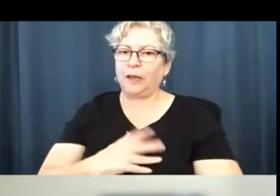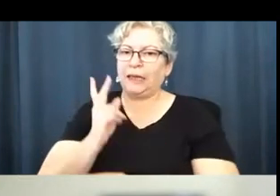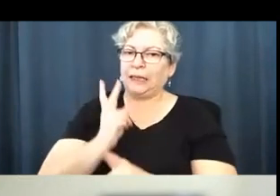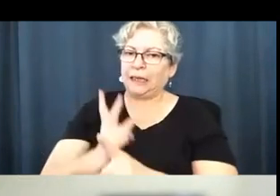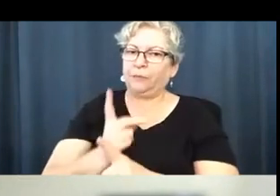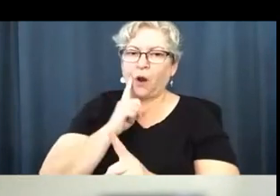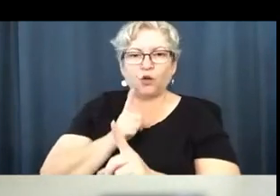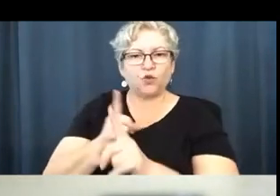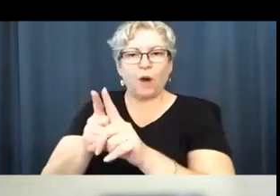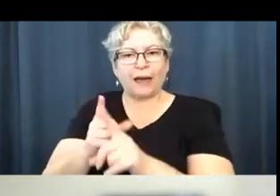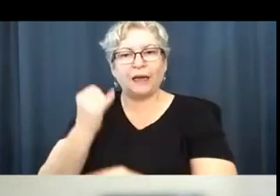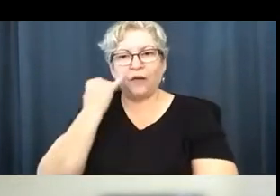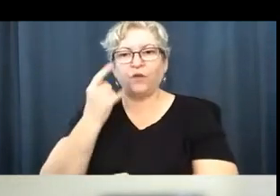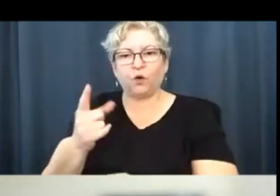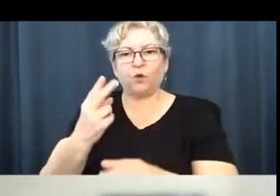if you embedded it throughout the process.